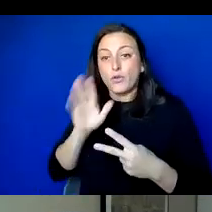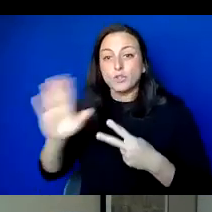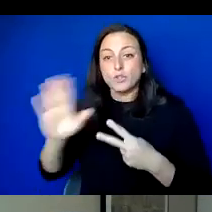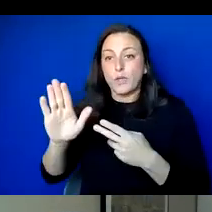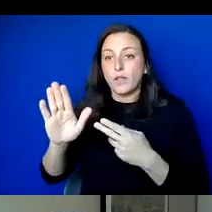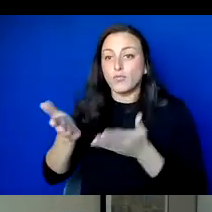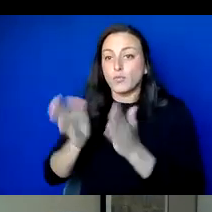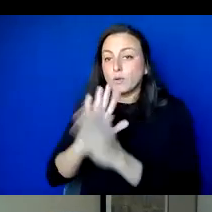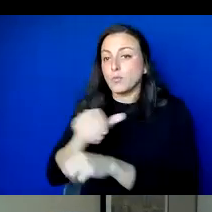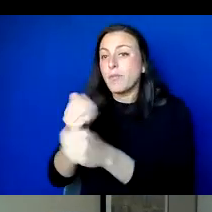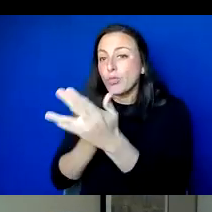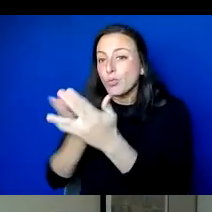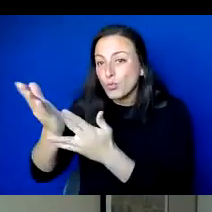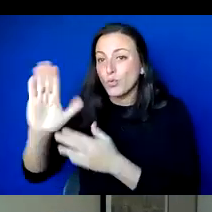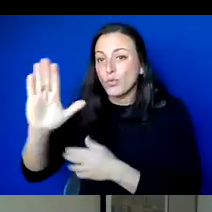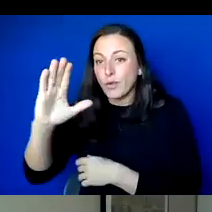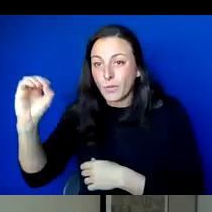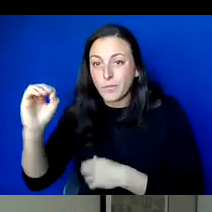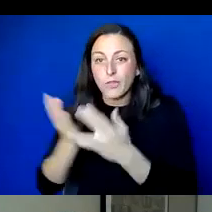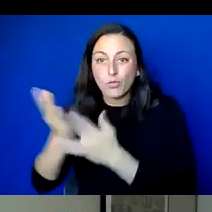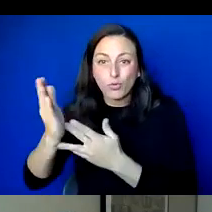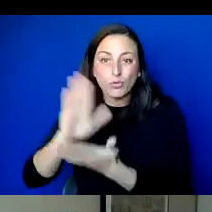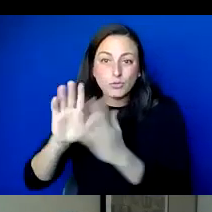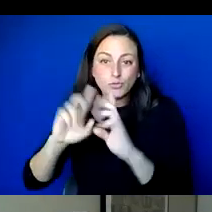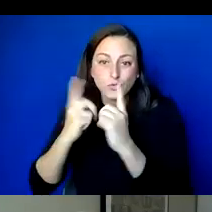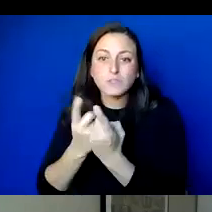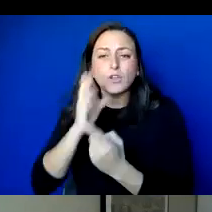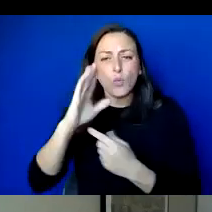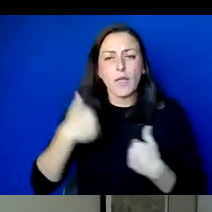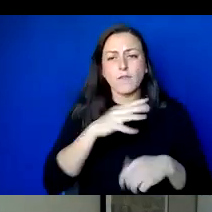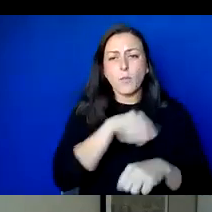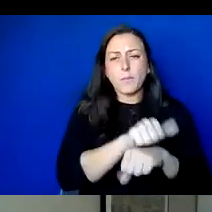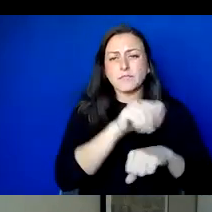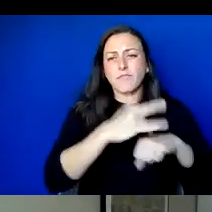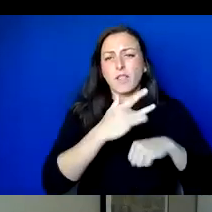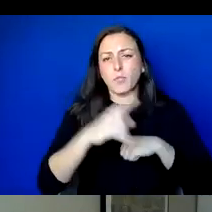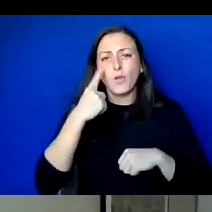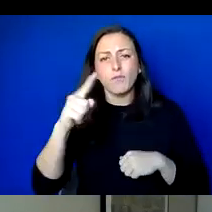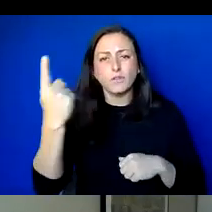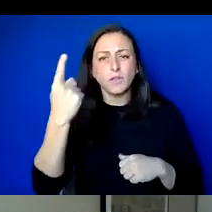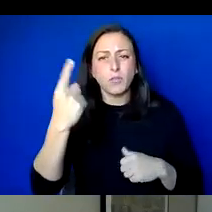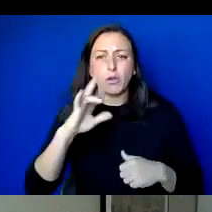there should be appointments available for 70 year olds that, you know, decided or could not get an